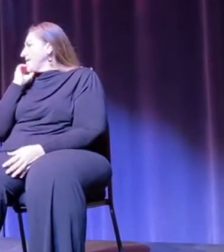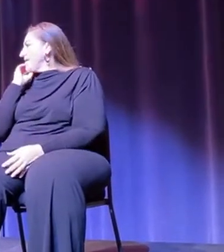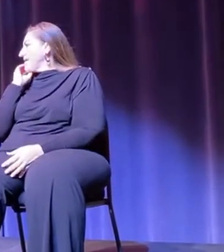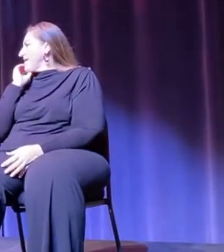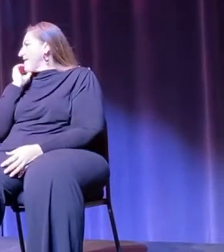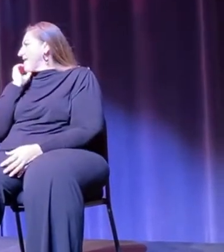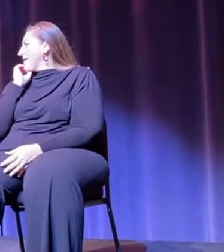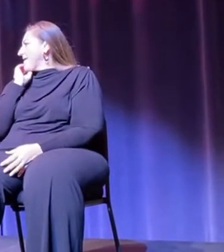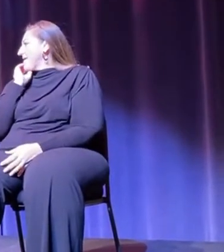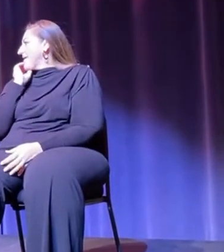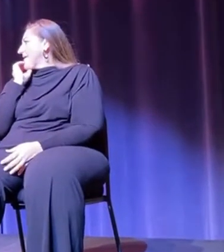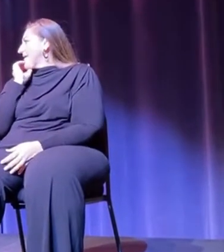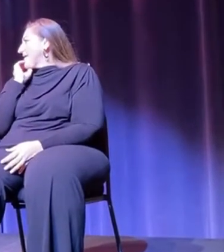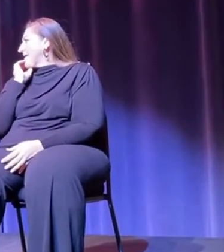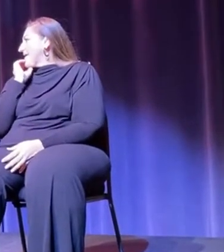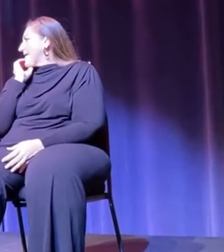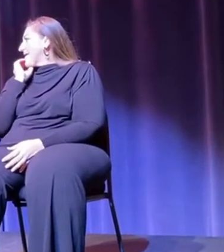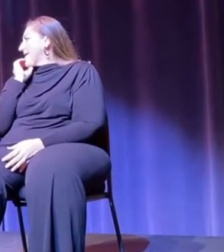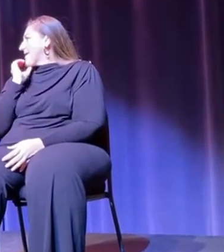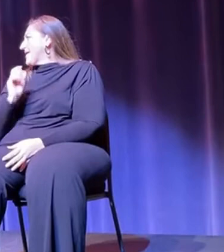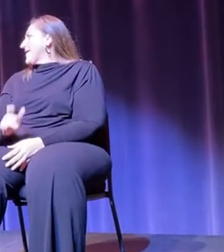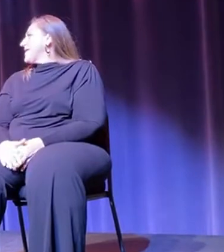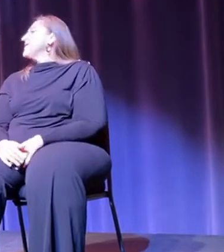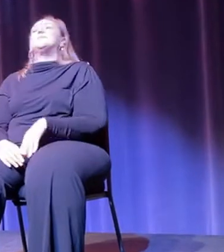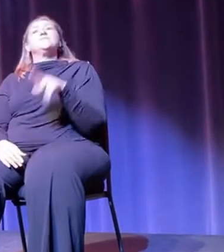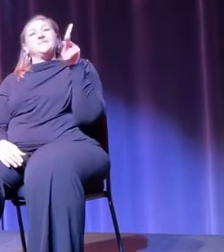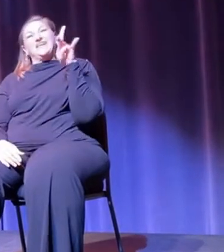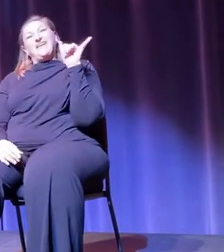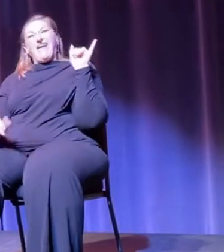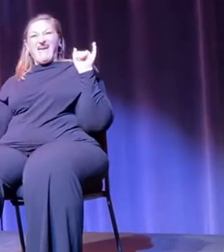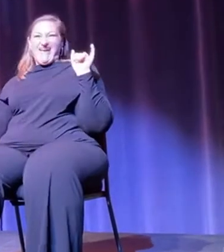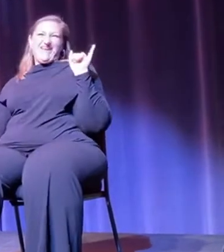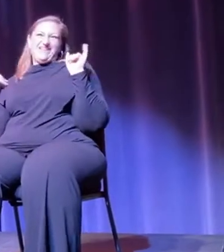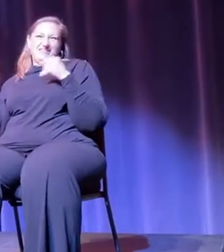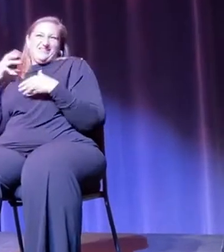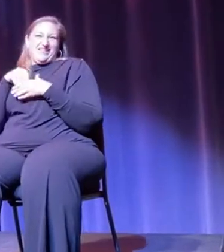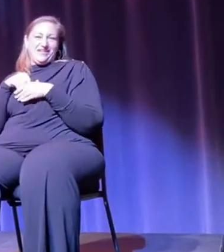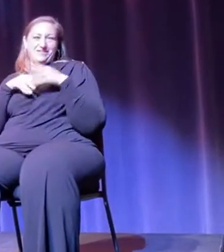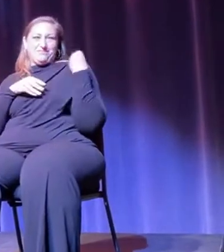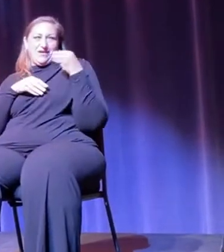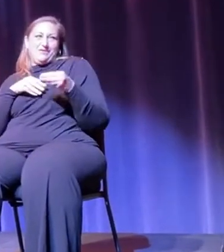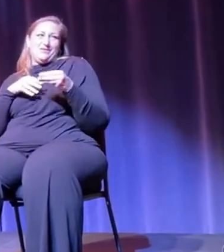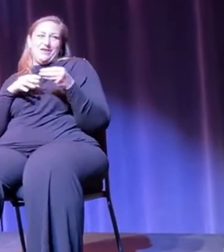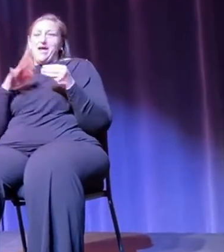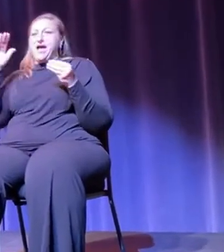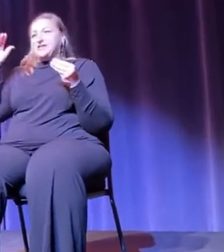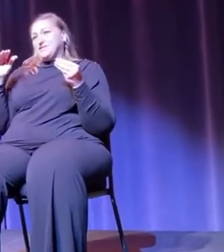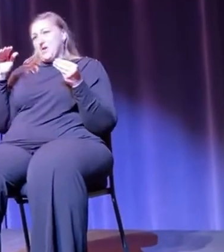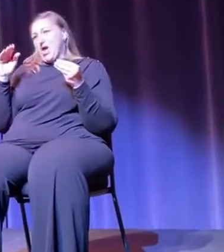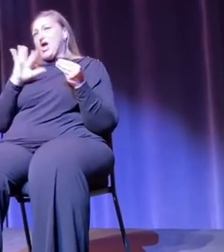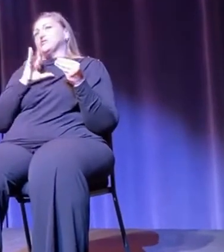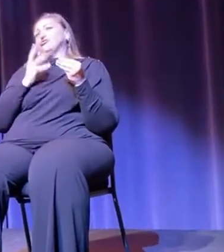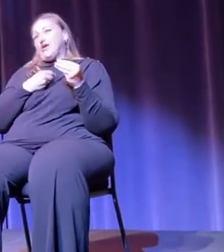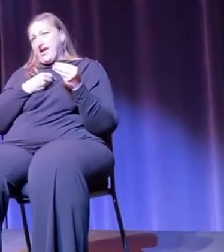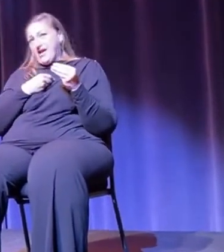I would say like Kay is definitely in my lineage as someone. Small, trans queer Asian world. It is pretty small.